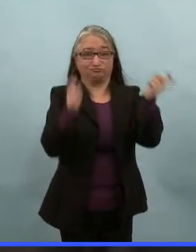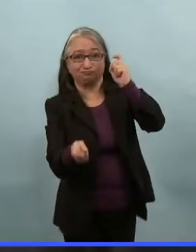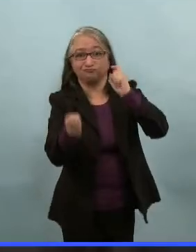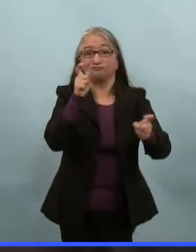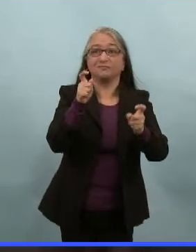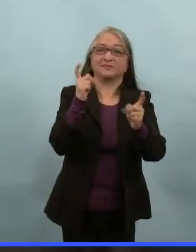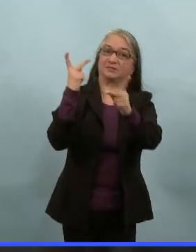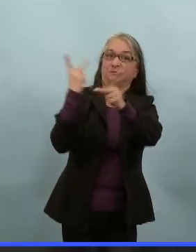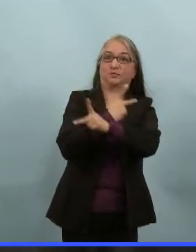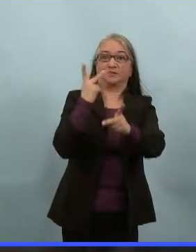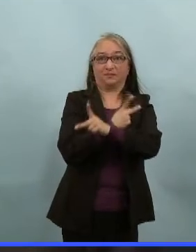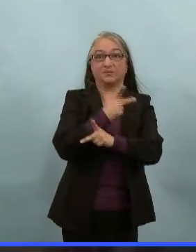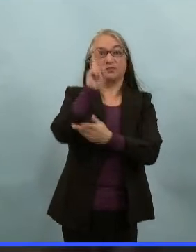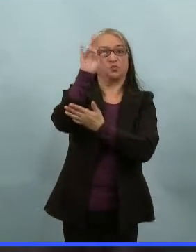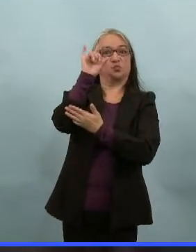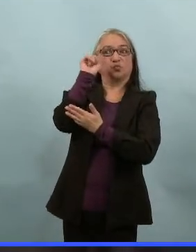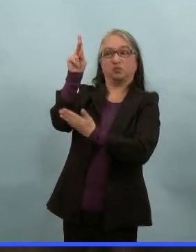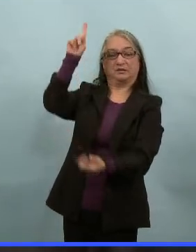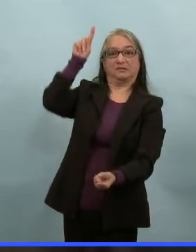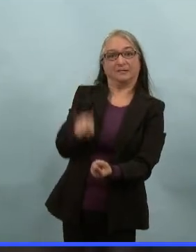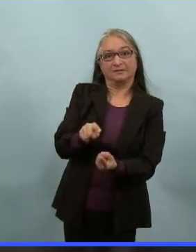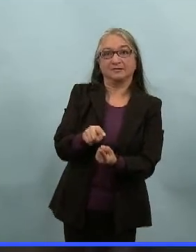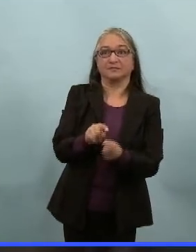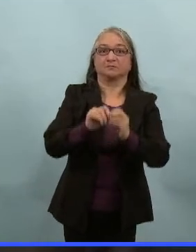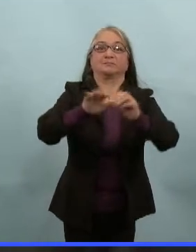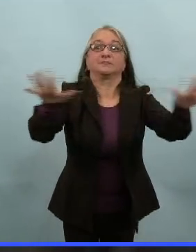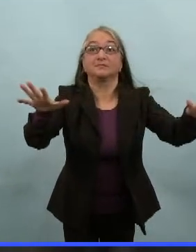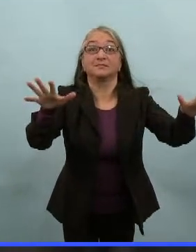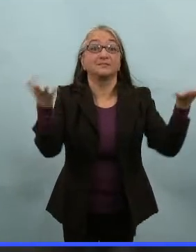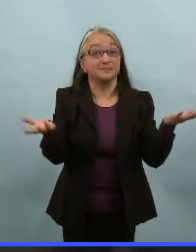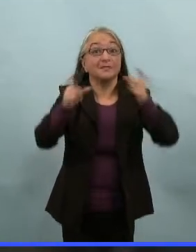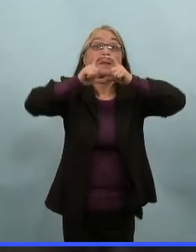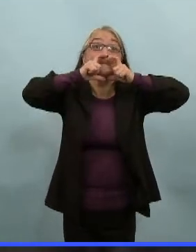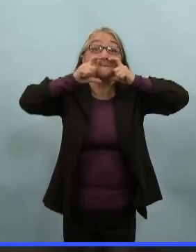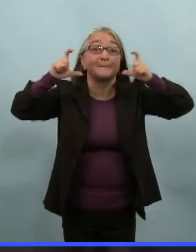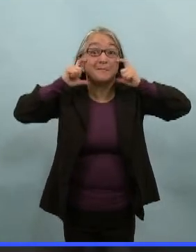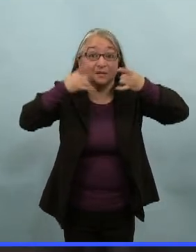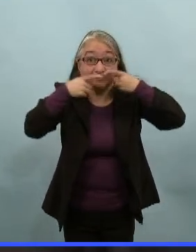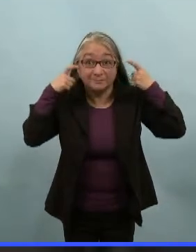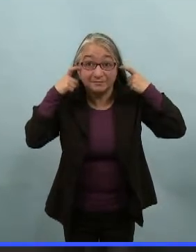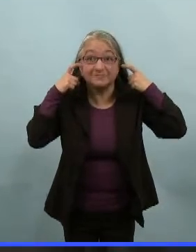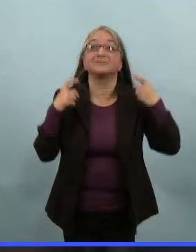we've had masks and you know when we keep talking about masks and the importance of mass and